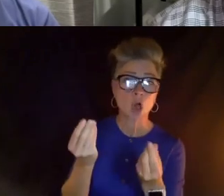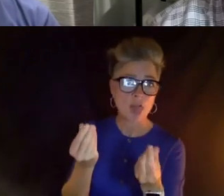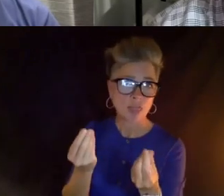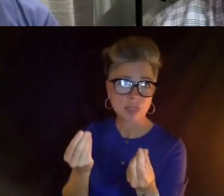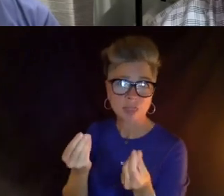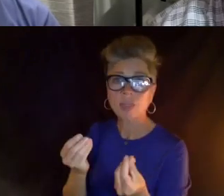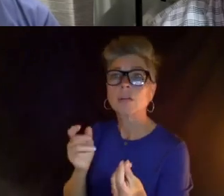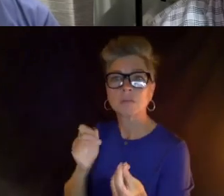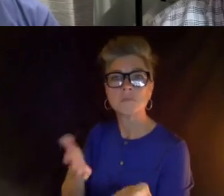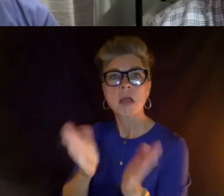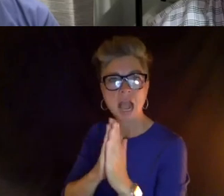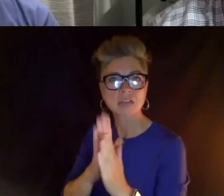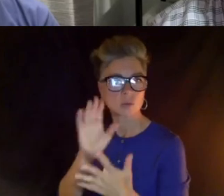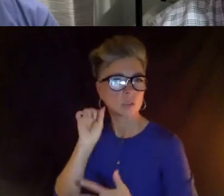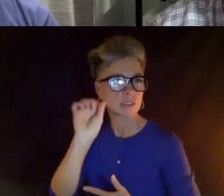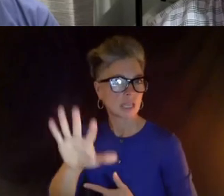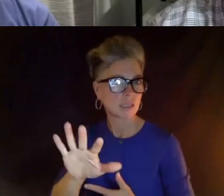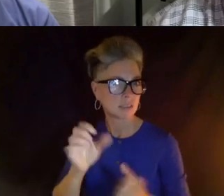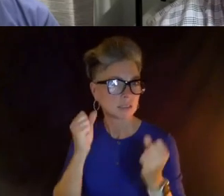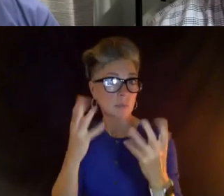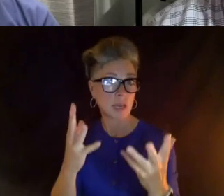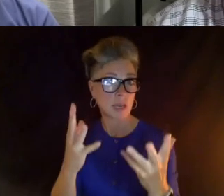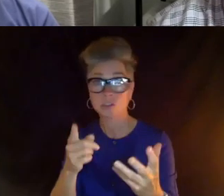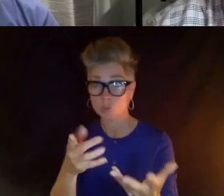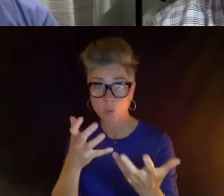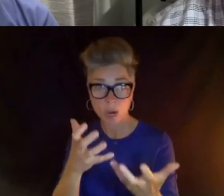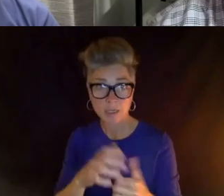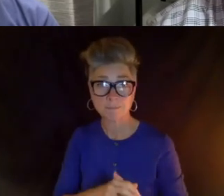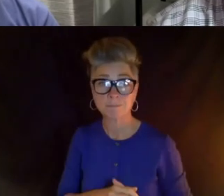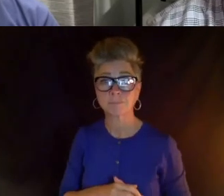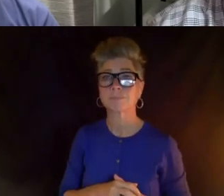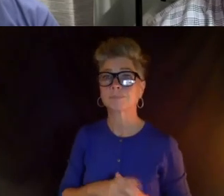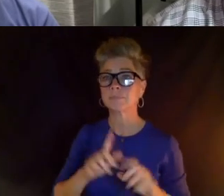and we will send you as many as you want or need. And then the last piece of business is that